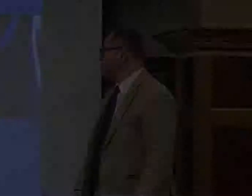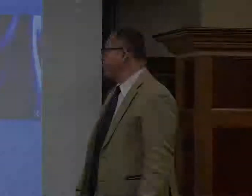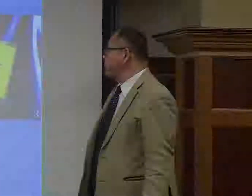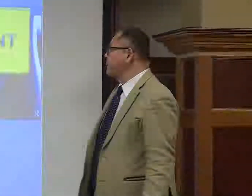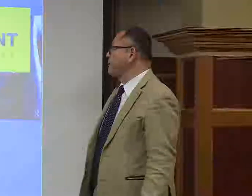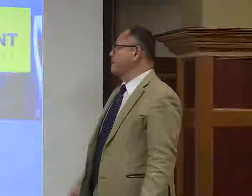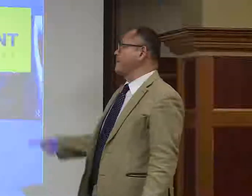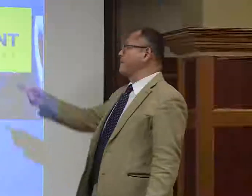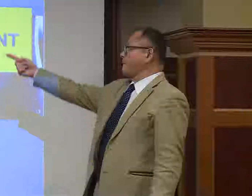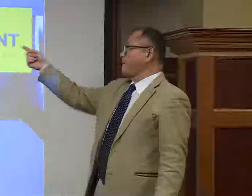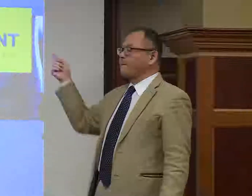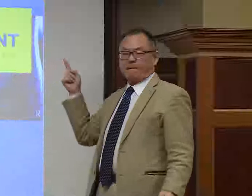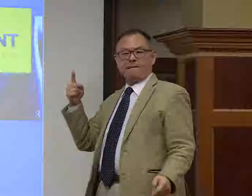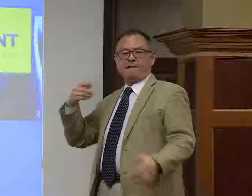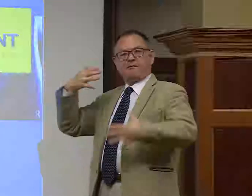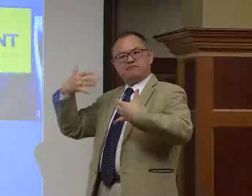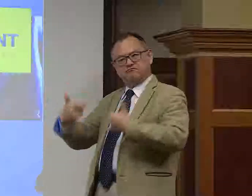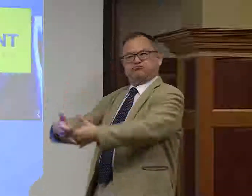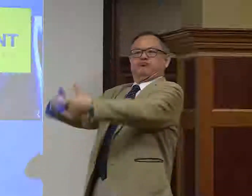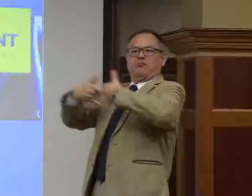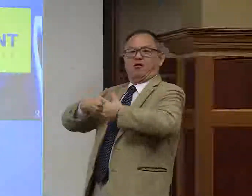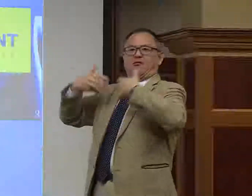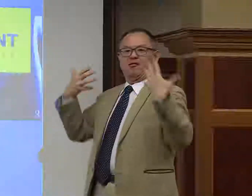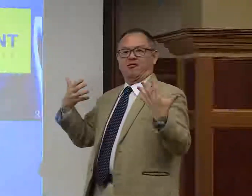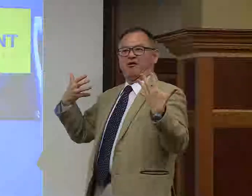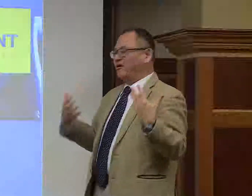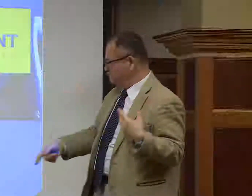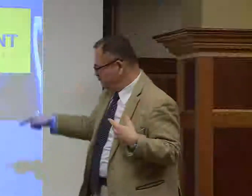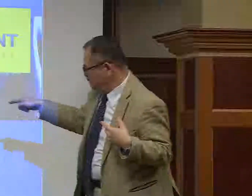So this book here won an award